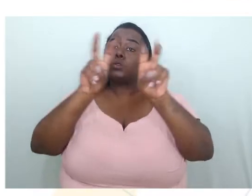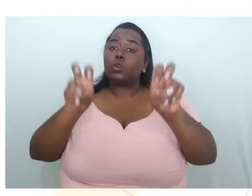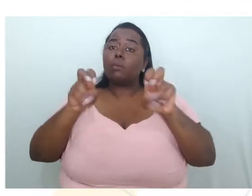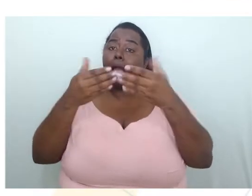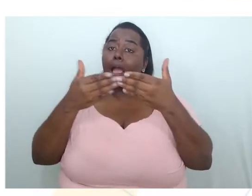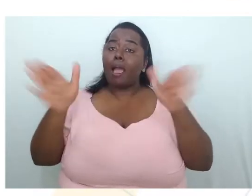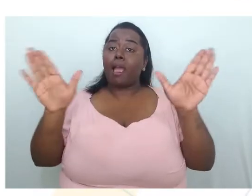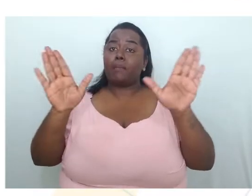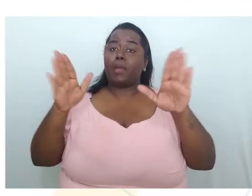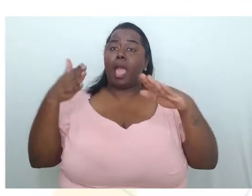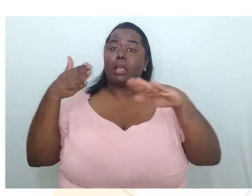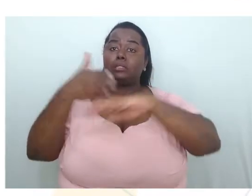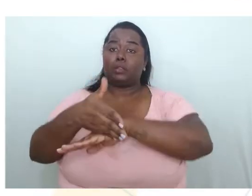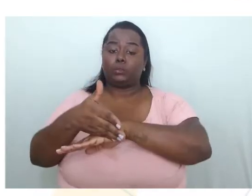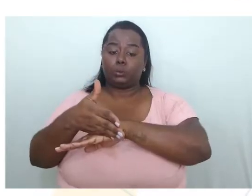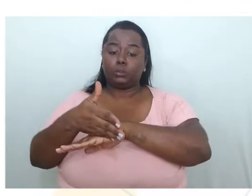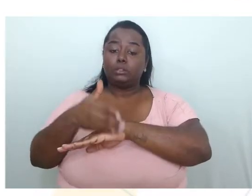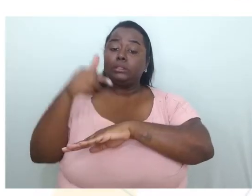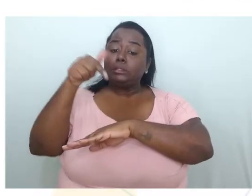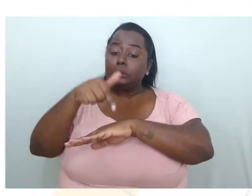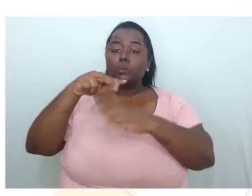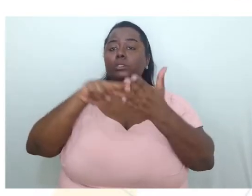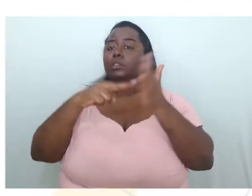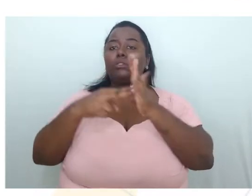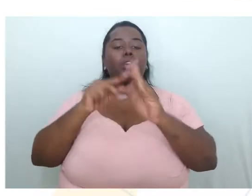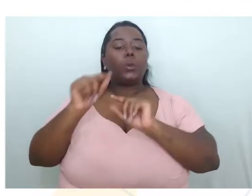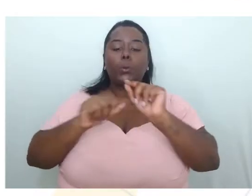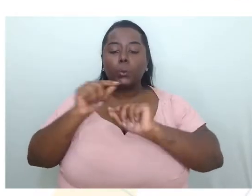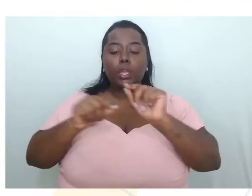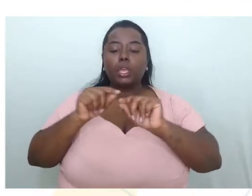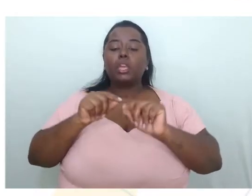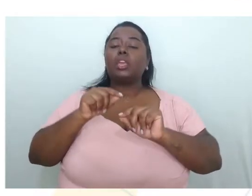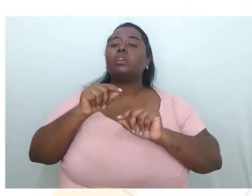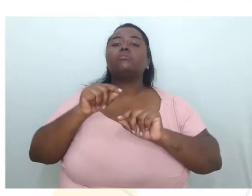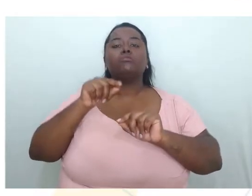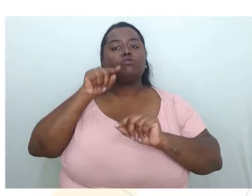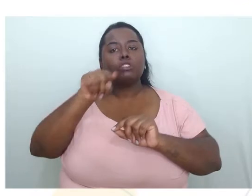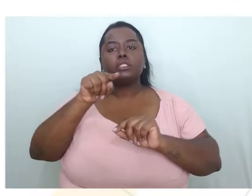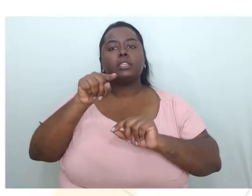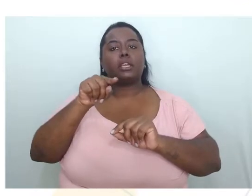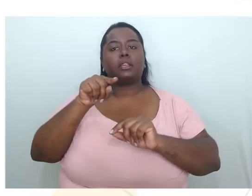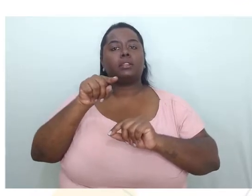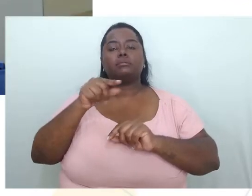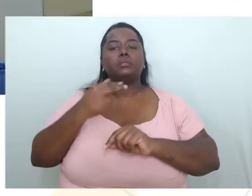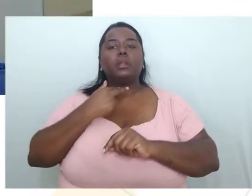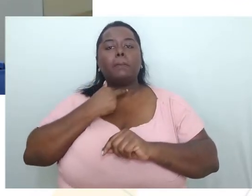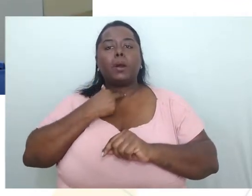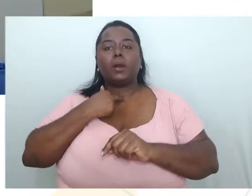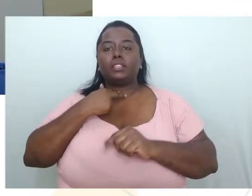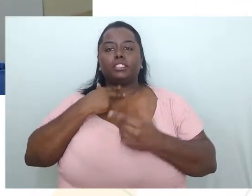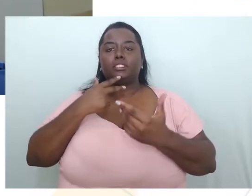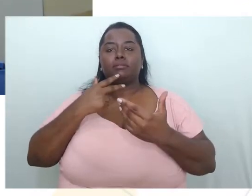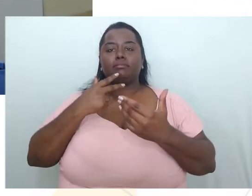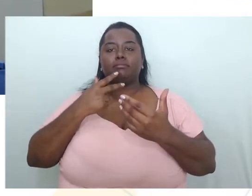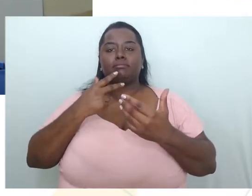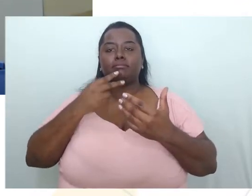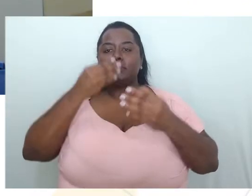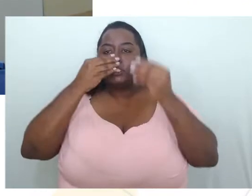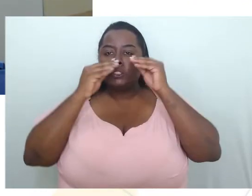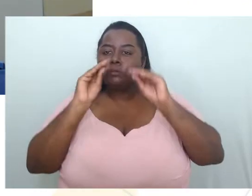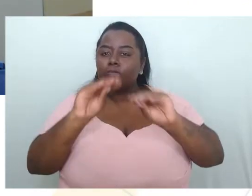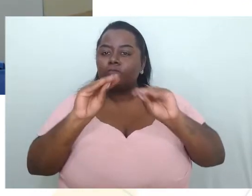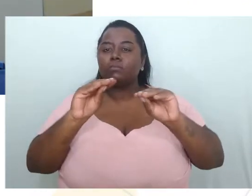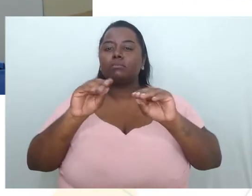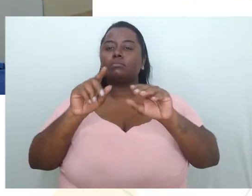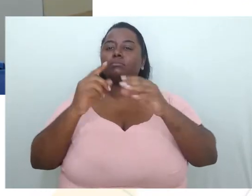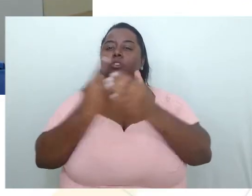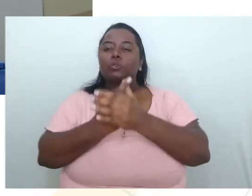making sure that you are not excluded from educational